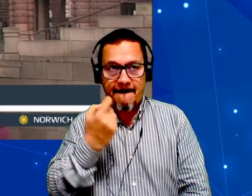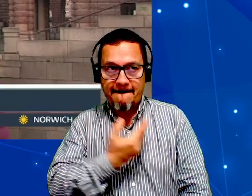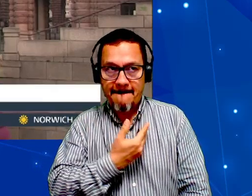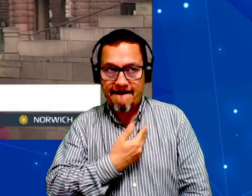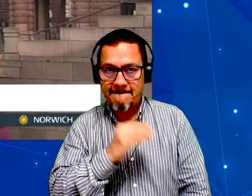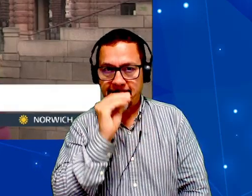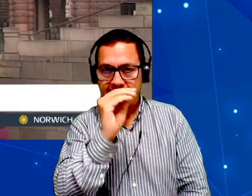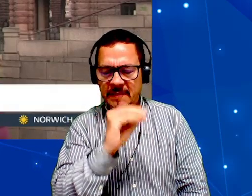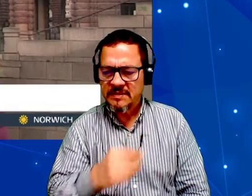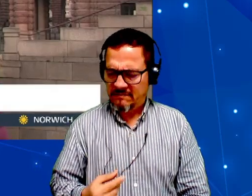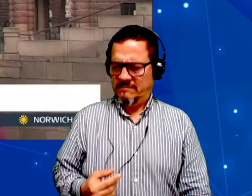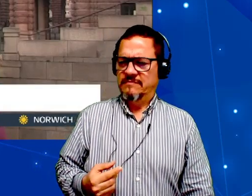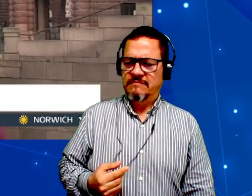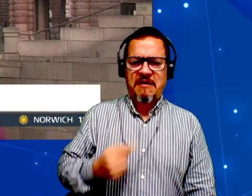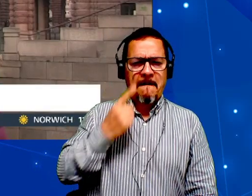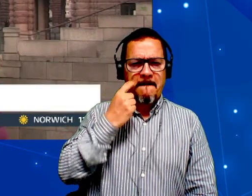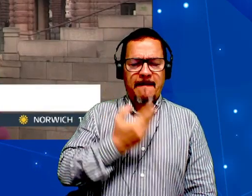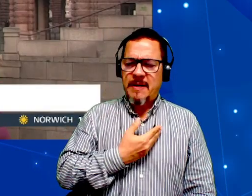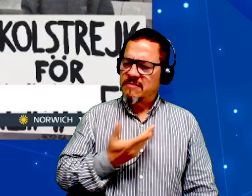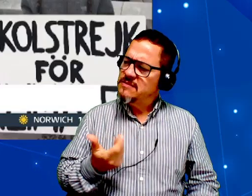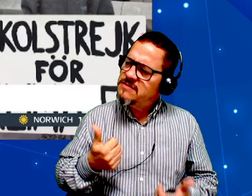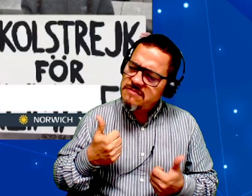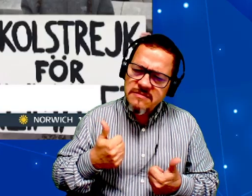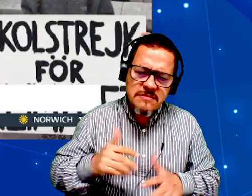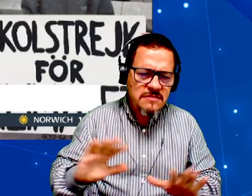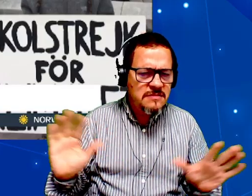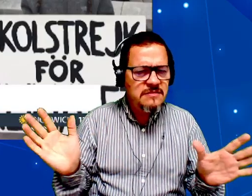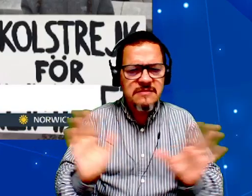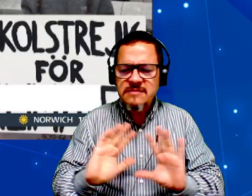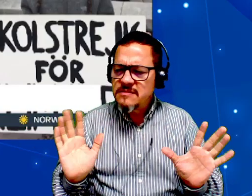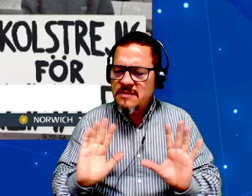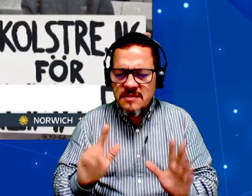they didn't think it was such a good idea. They weren't very fond of it. They said, "Isn't there